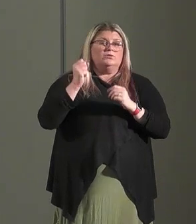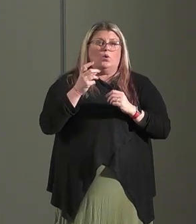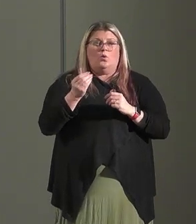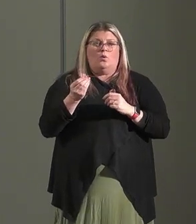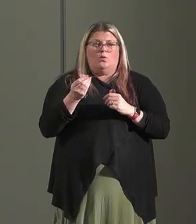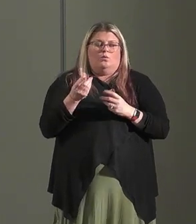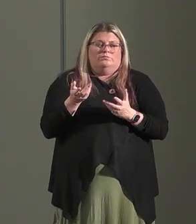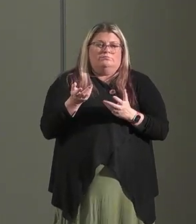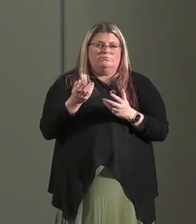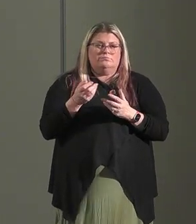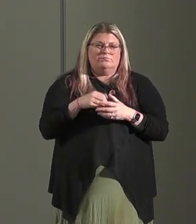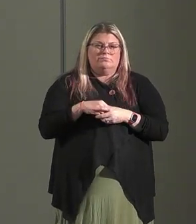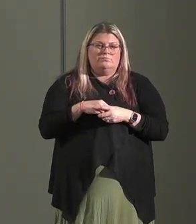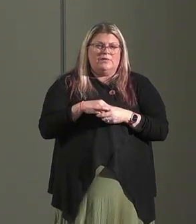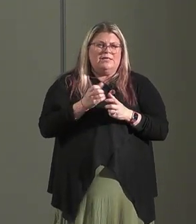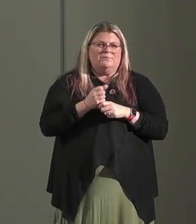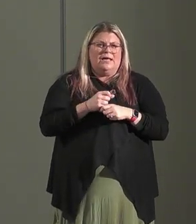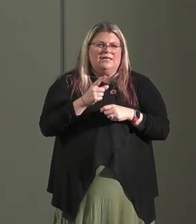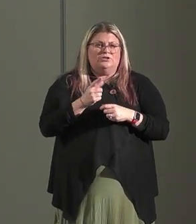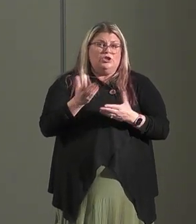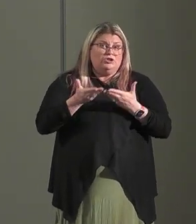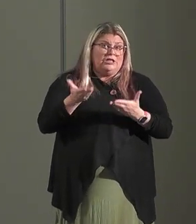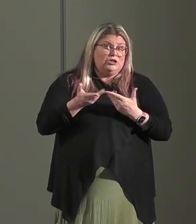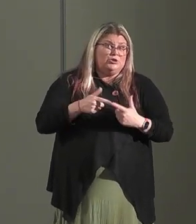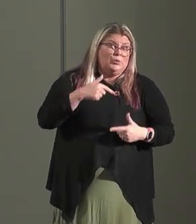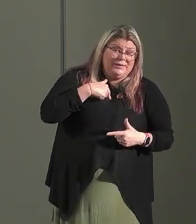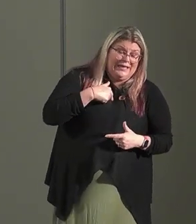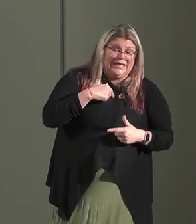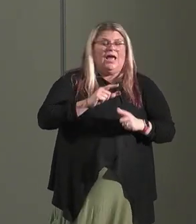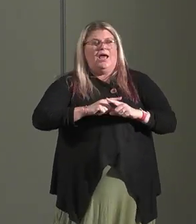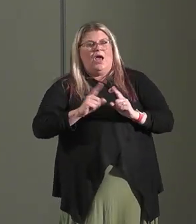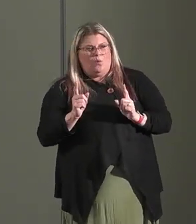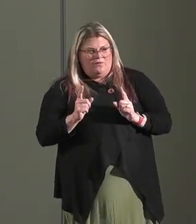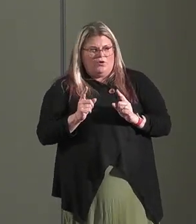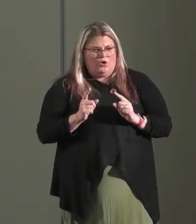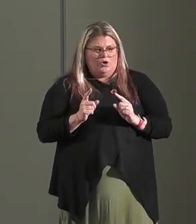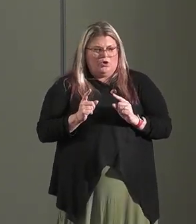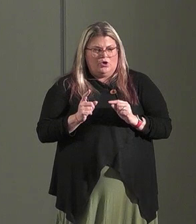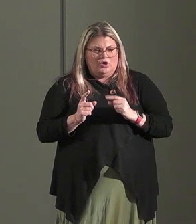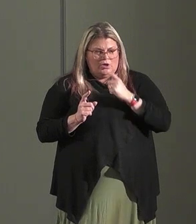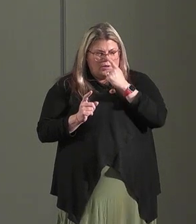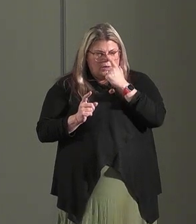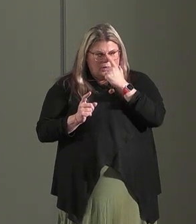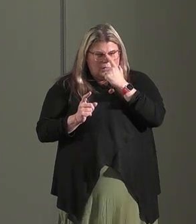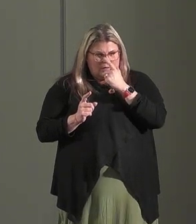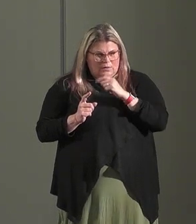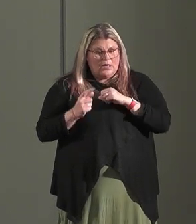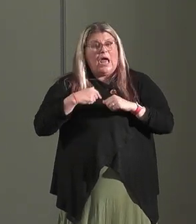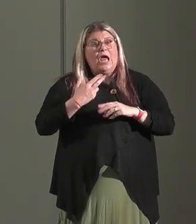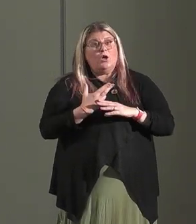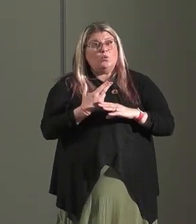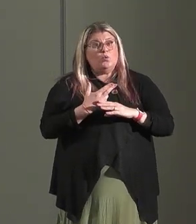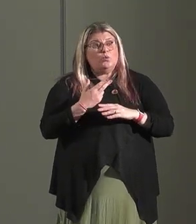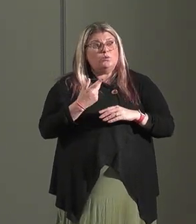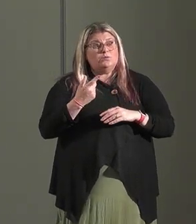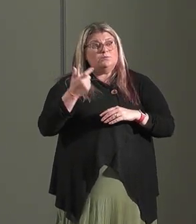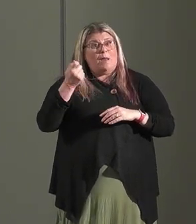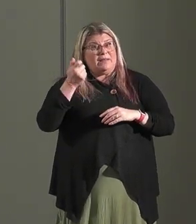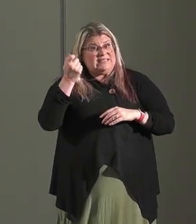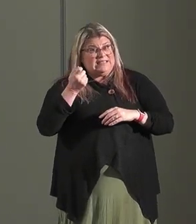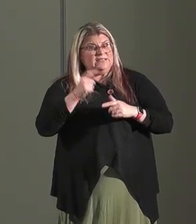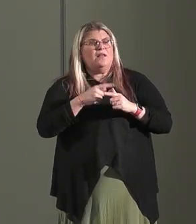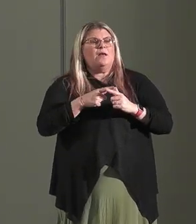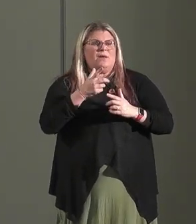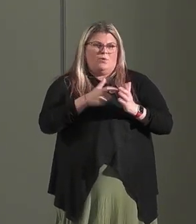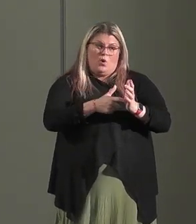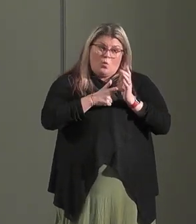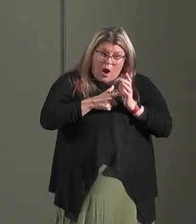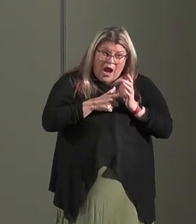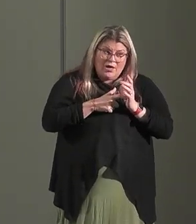I buy and make suggestions to me. However, I -- use public assistance I may be required to have it